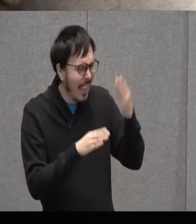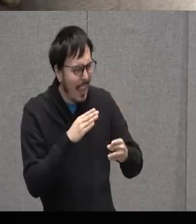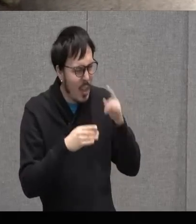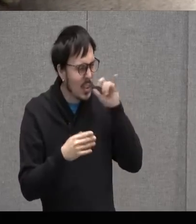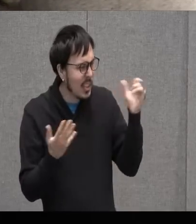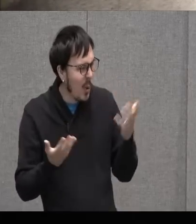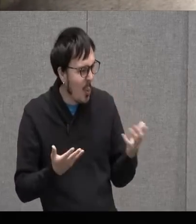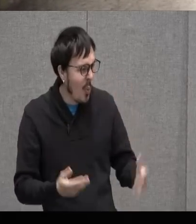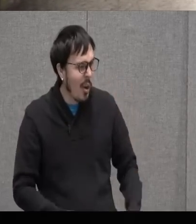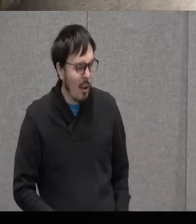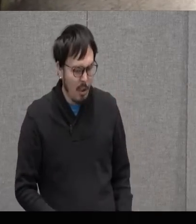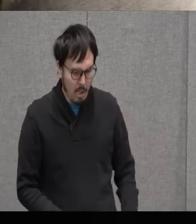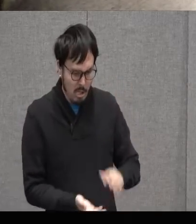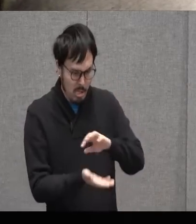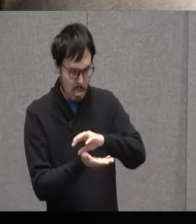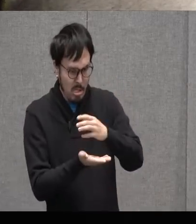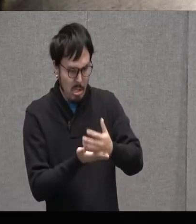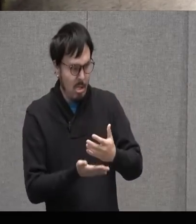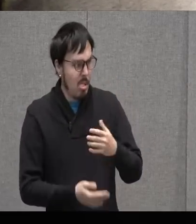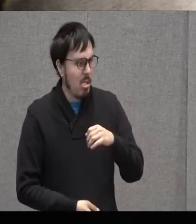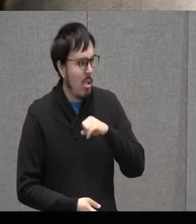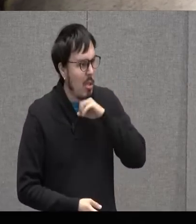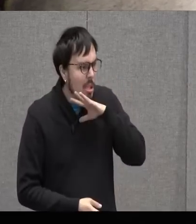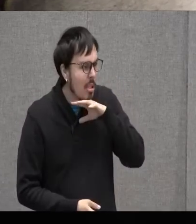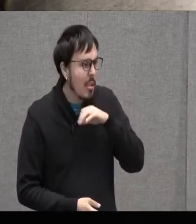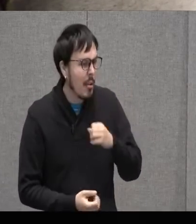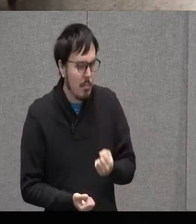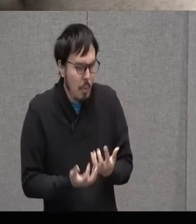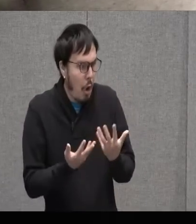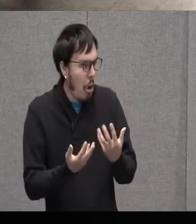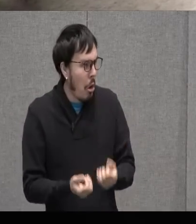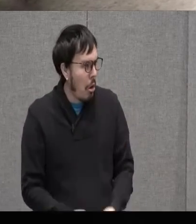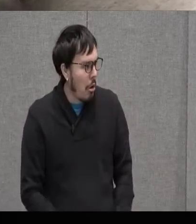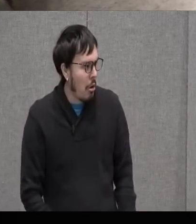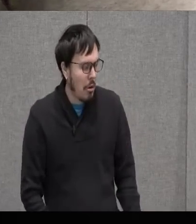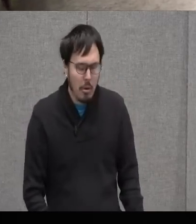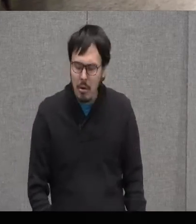A burnt pile of mush, I guess. Good point.